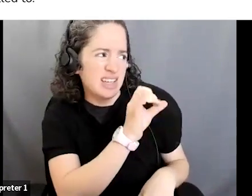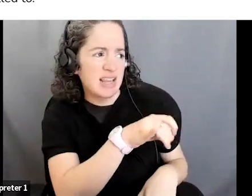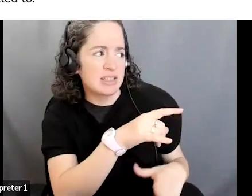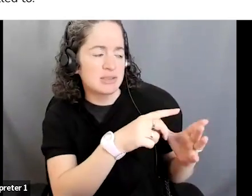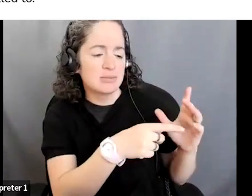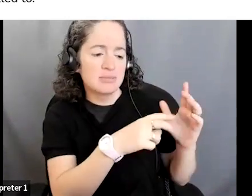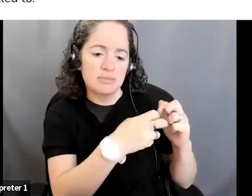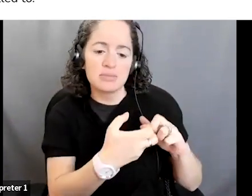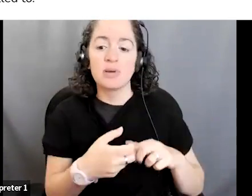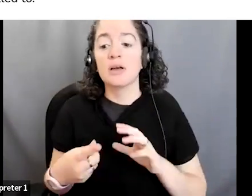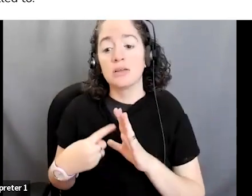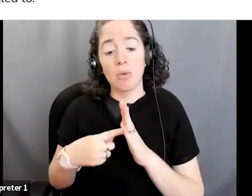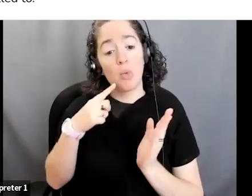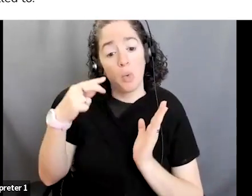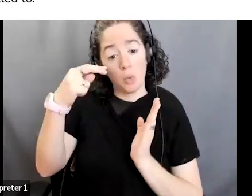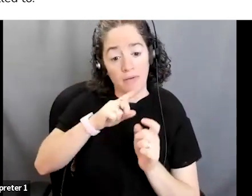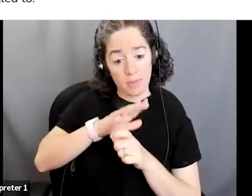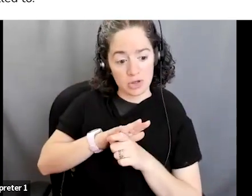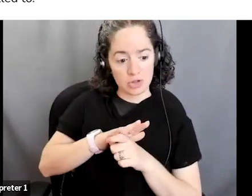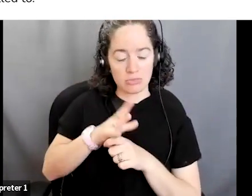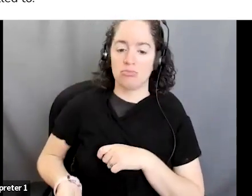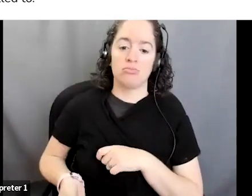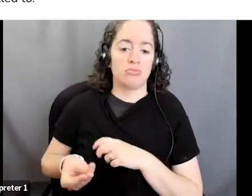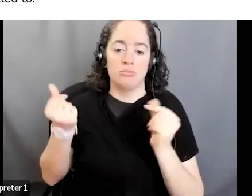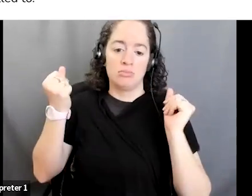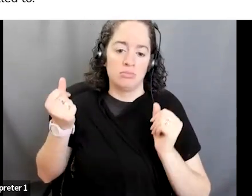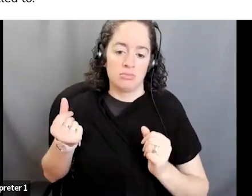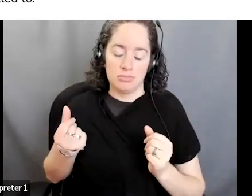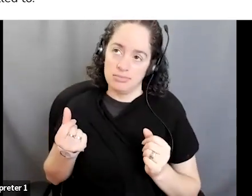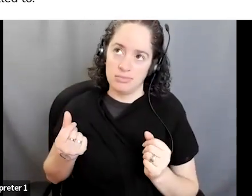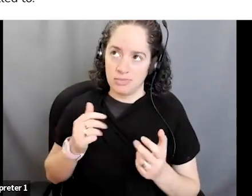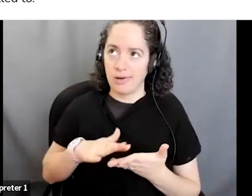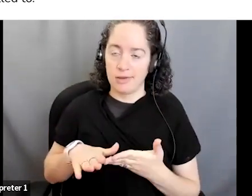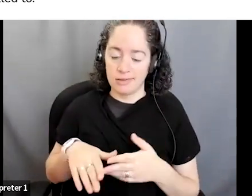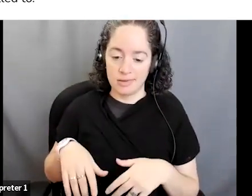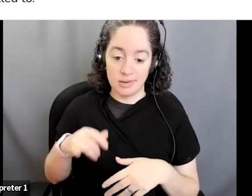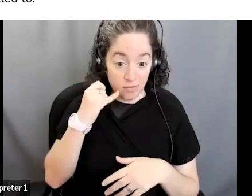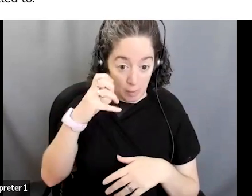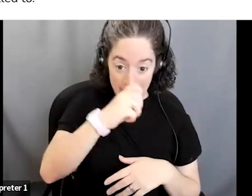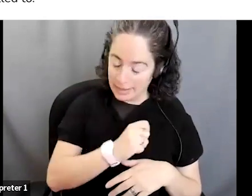the confirmation and then it immediately disappeared, so that was great in case you missed it.